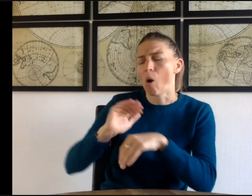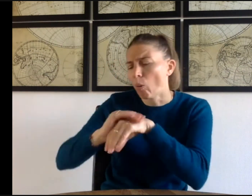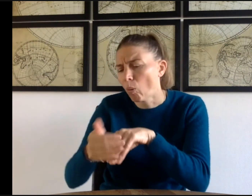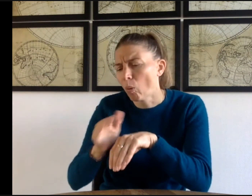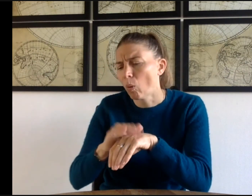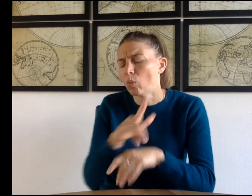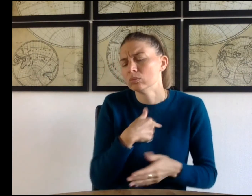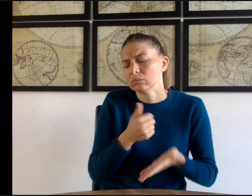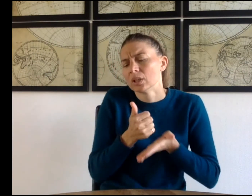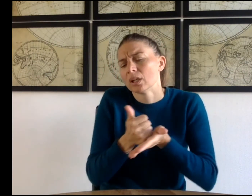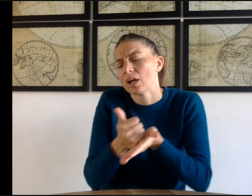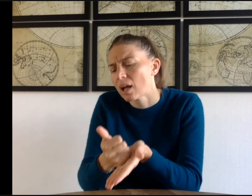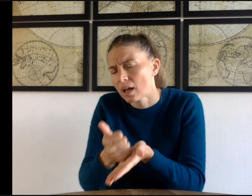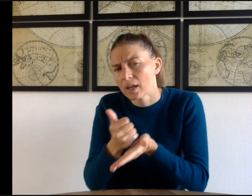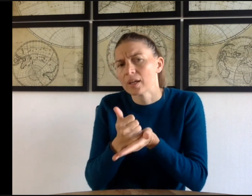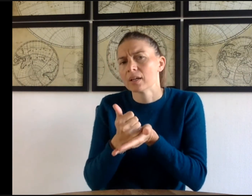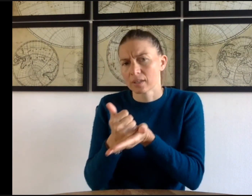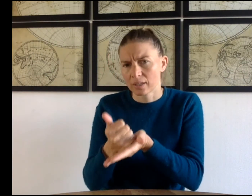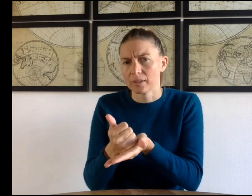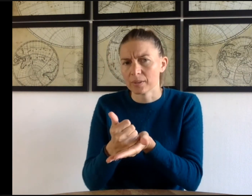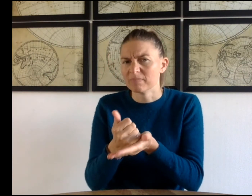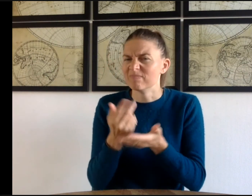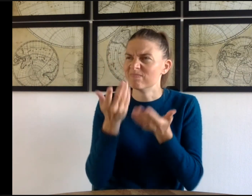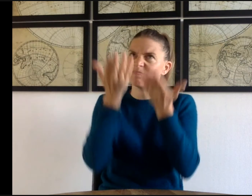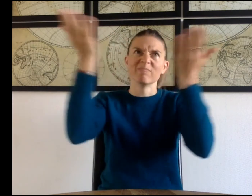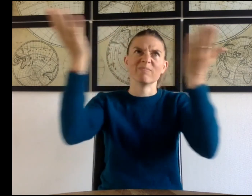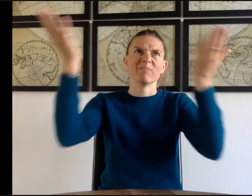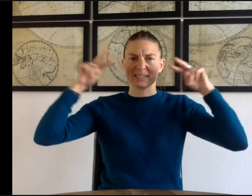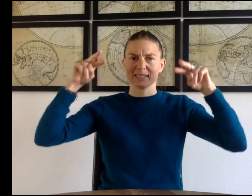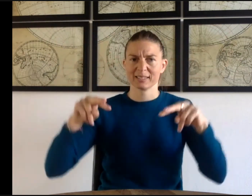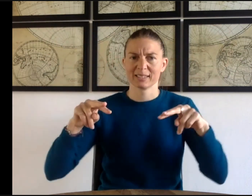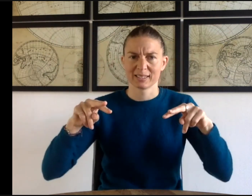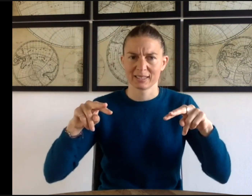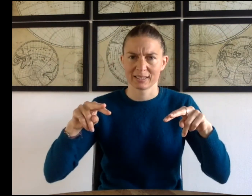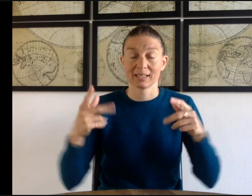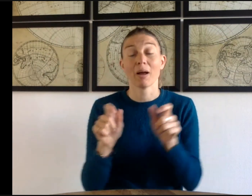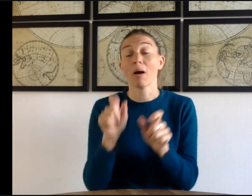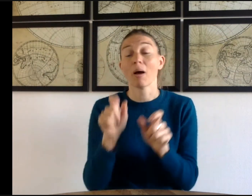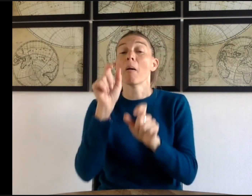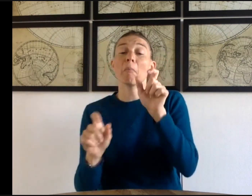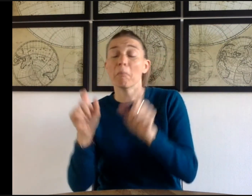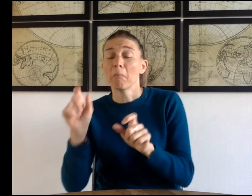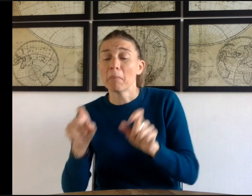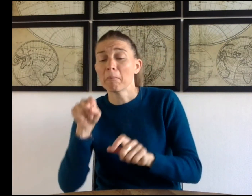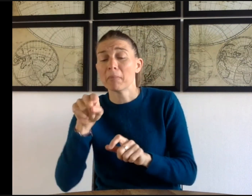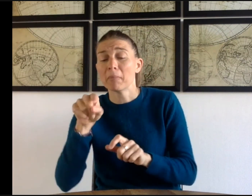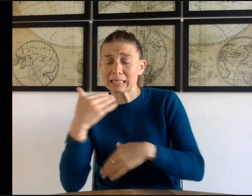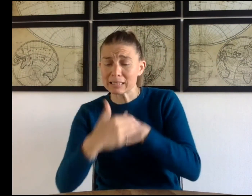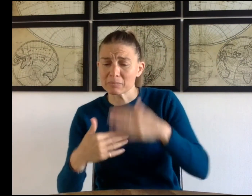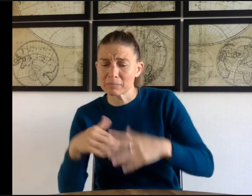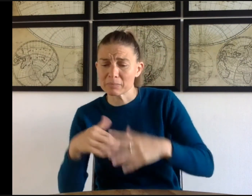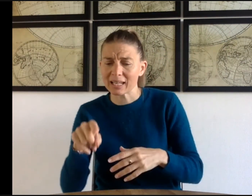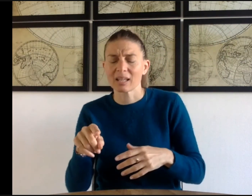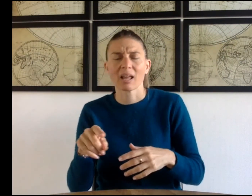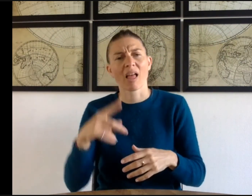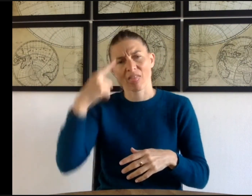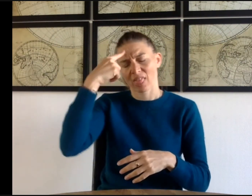as people with disabilities are seen as beneficiaries of those services.